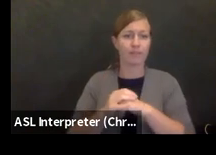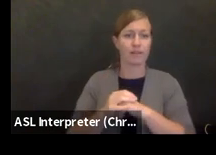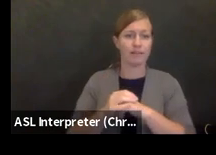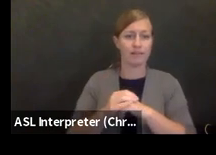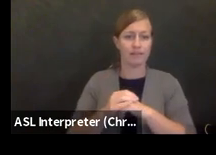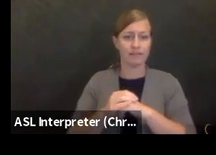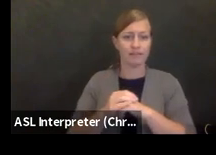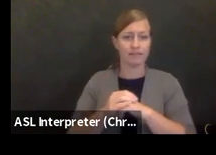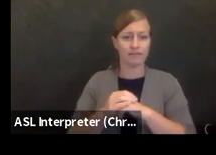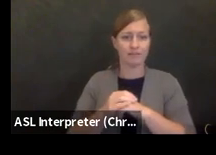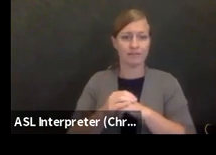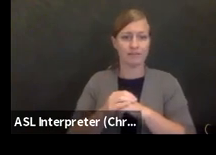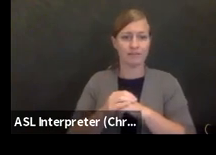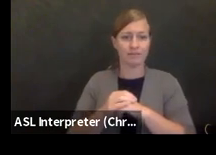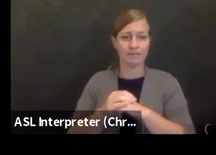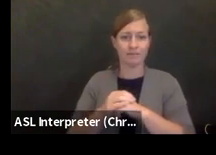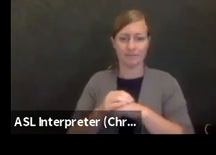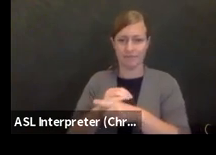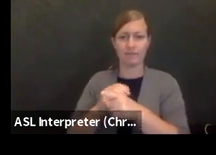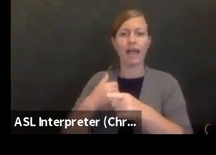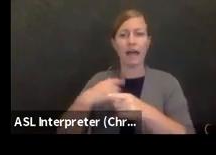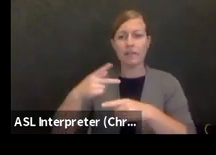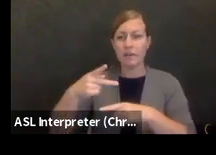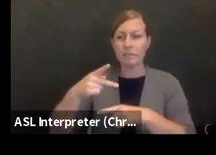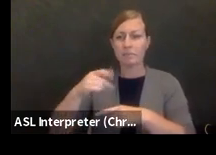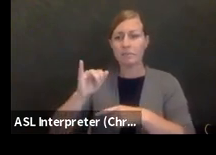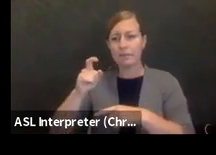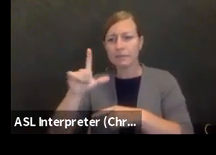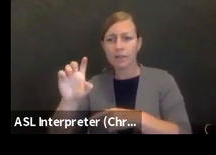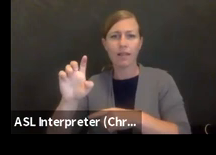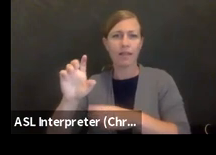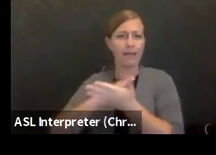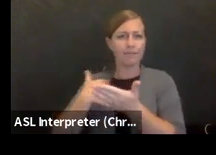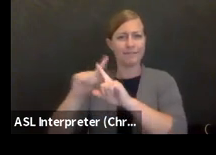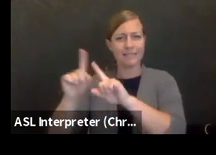ESD 112-- Kristina Wambold: Pixel has some and pixel be so I can use a lot of things here with